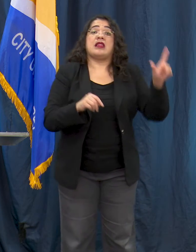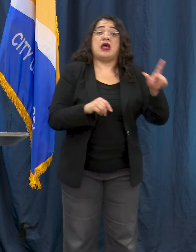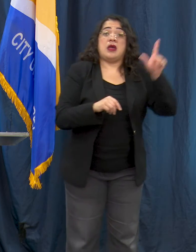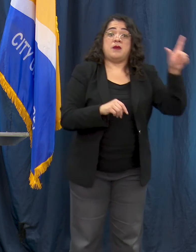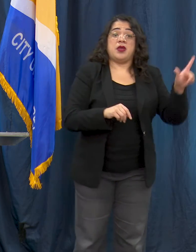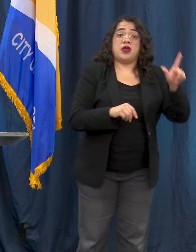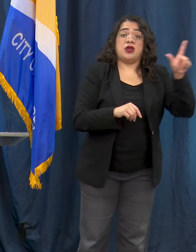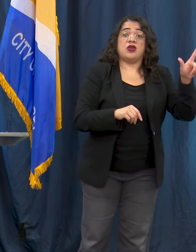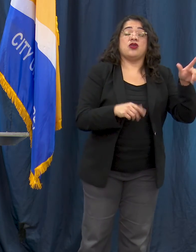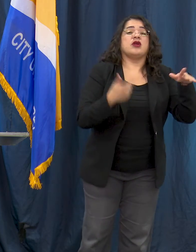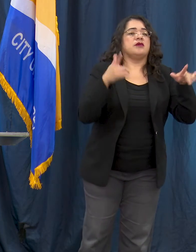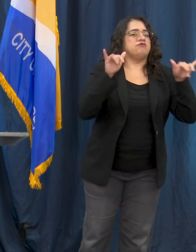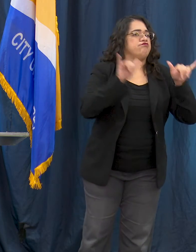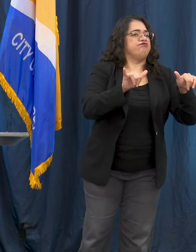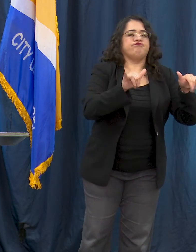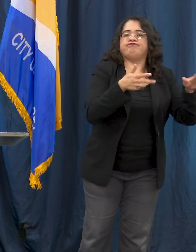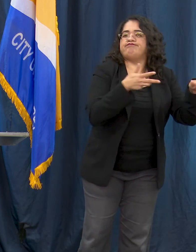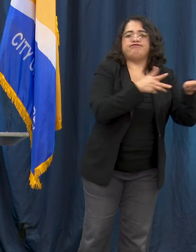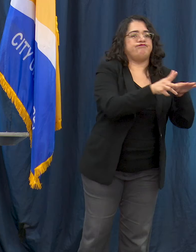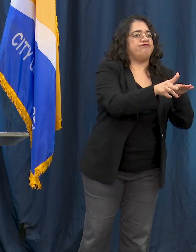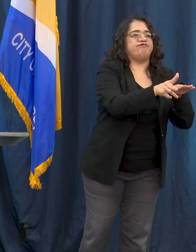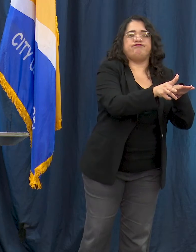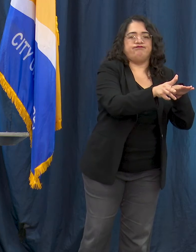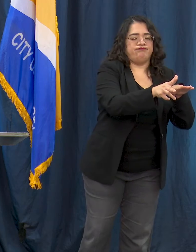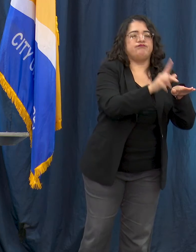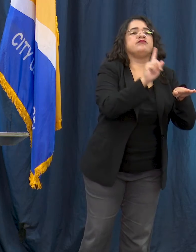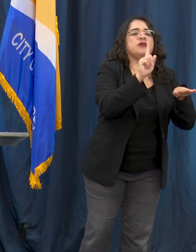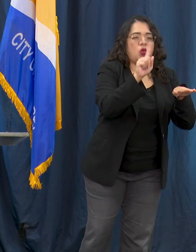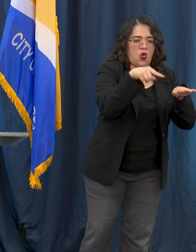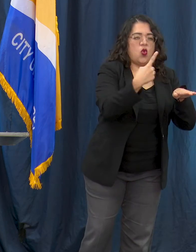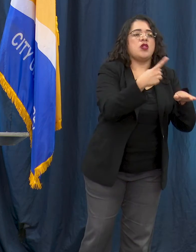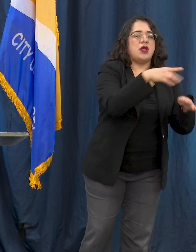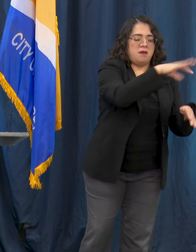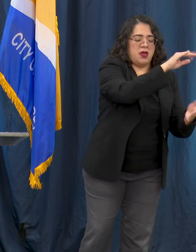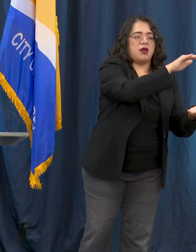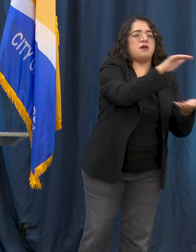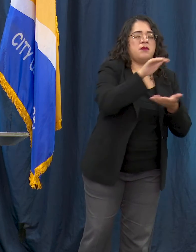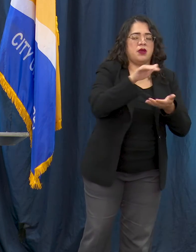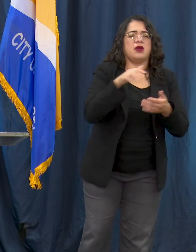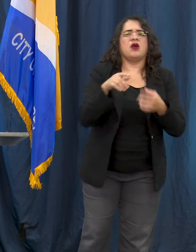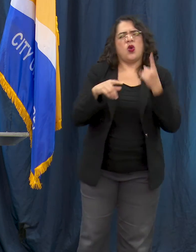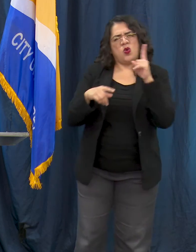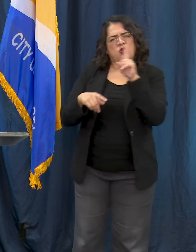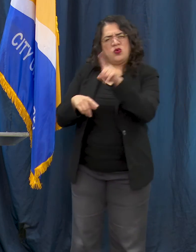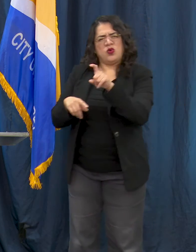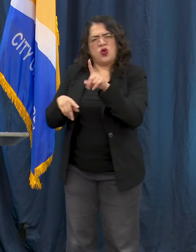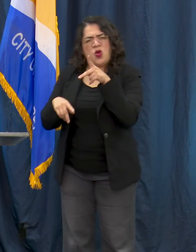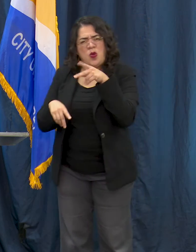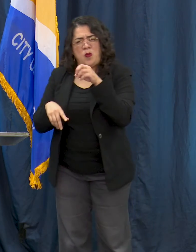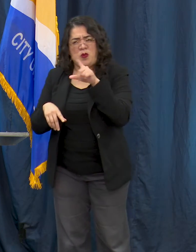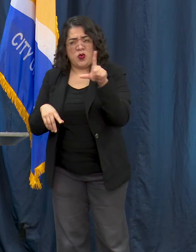curbside delivery. Well Kelly while you're up there about pools, the last one and I'll just leave it at this is the beaches. The beaches we've always